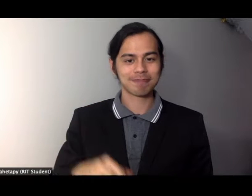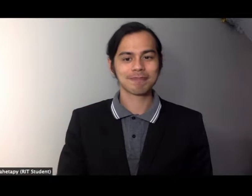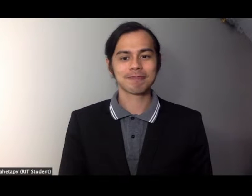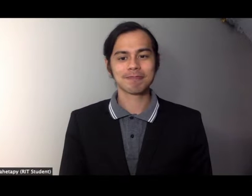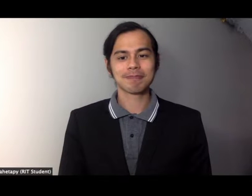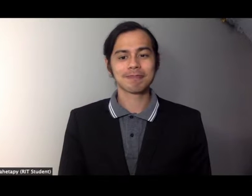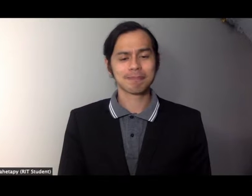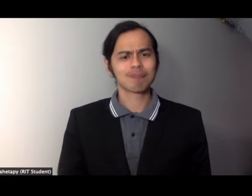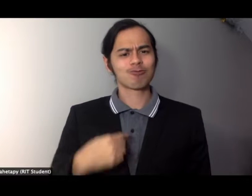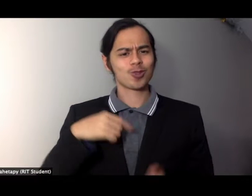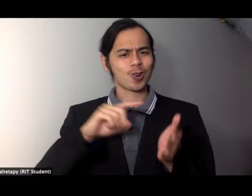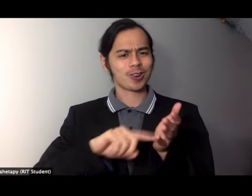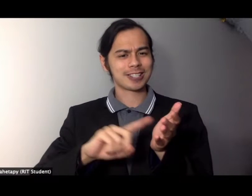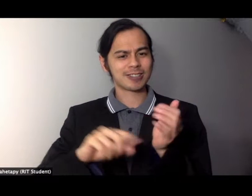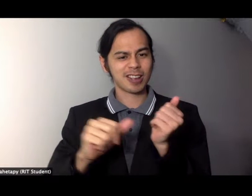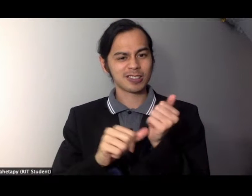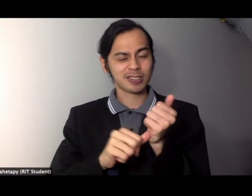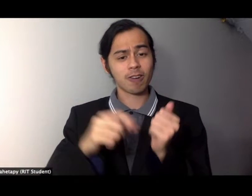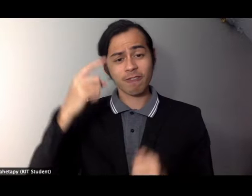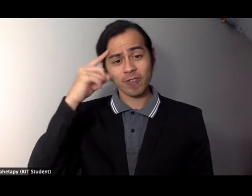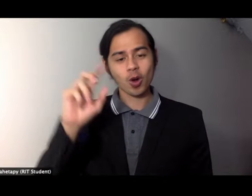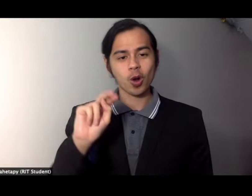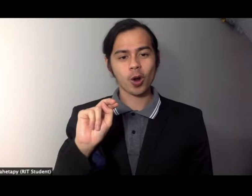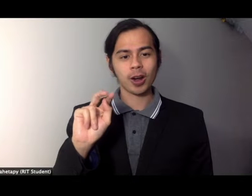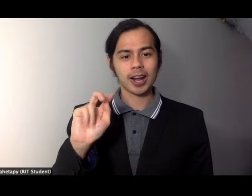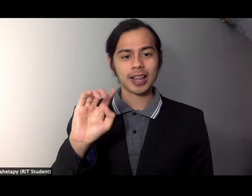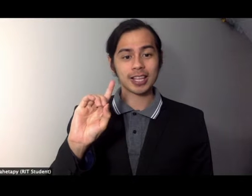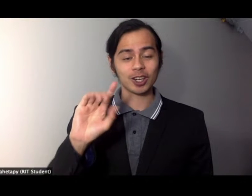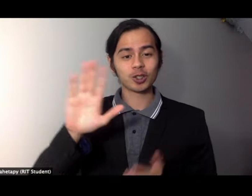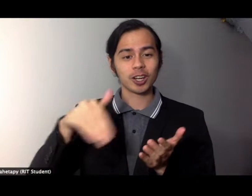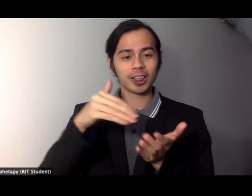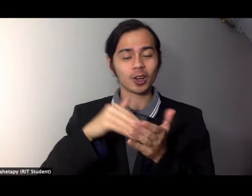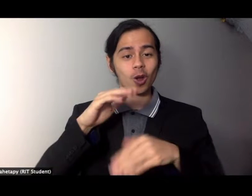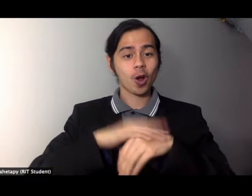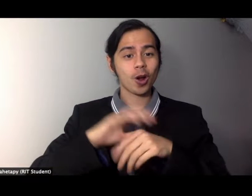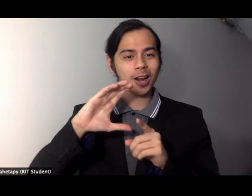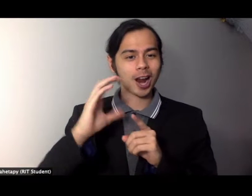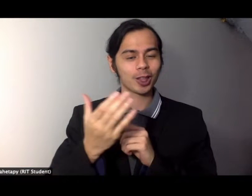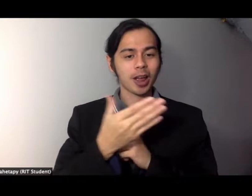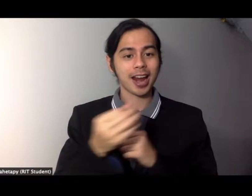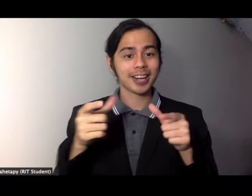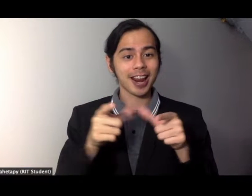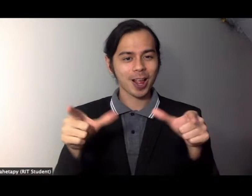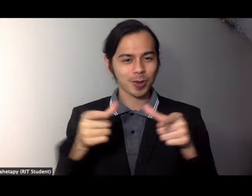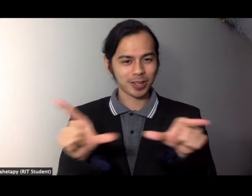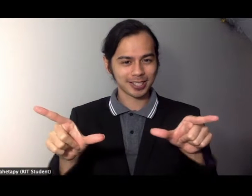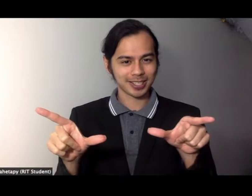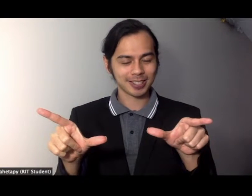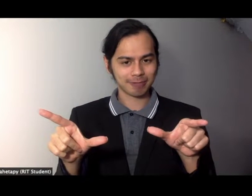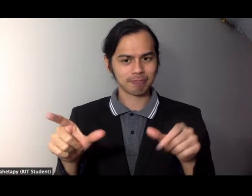I am a research assistant for the NTID Center on Culture and Language.